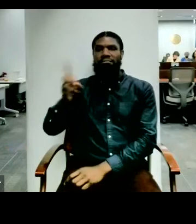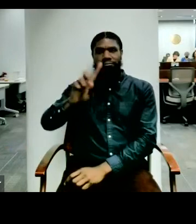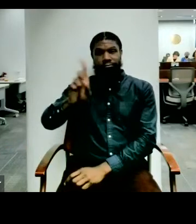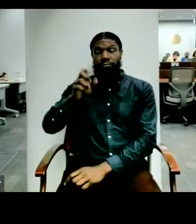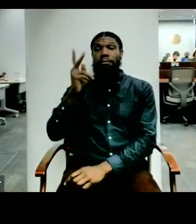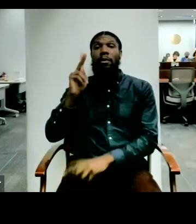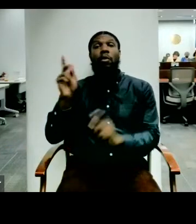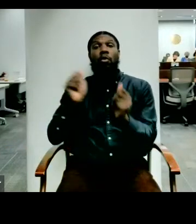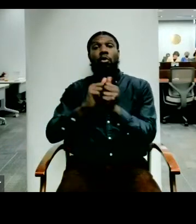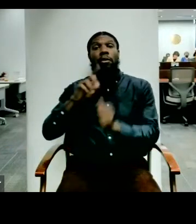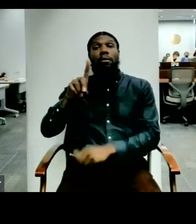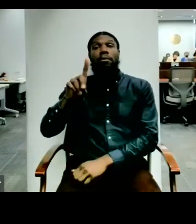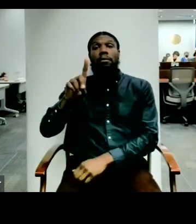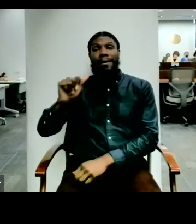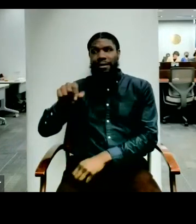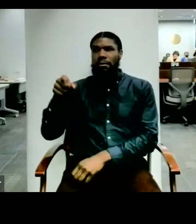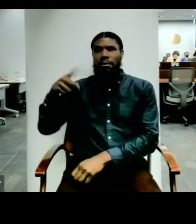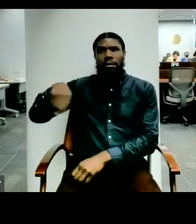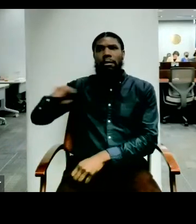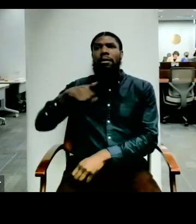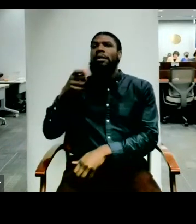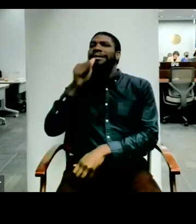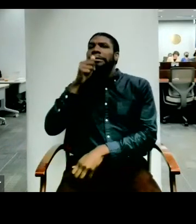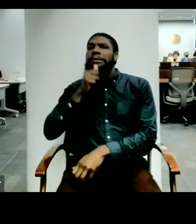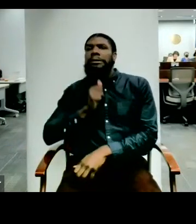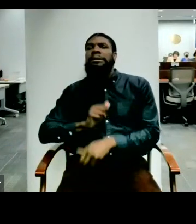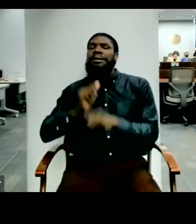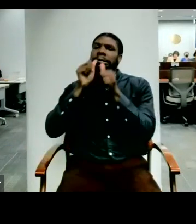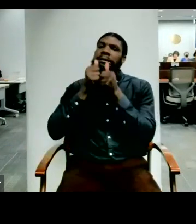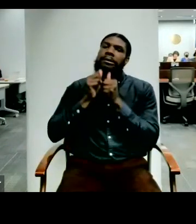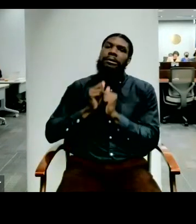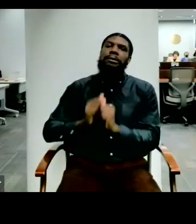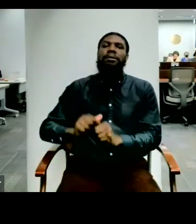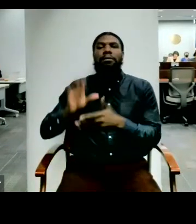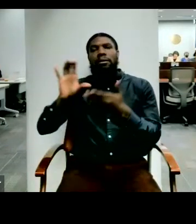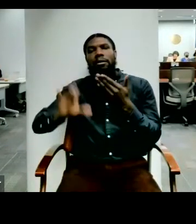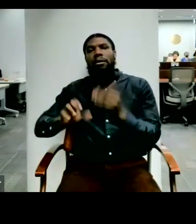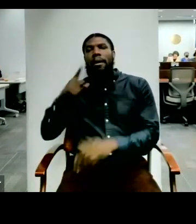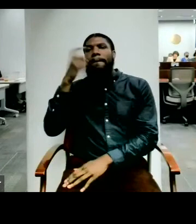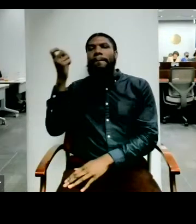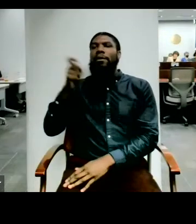be the ones who suffer the consequences of i, will l-advised patching decisions.